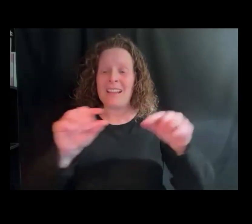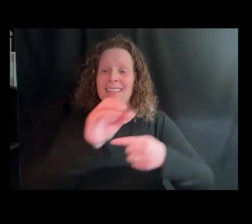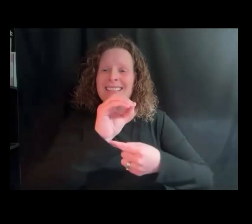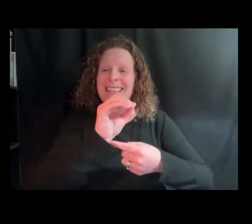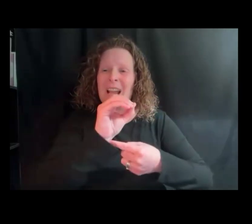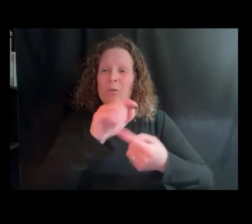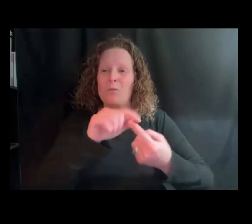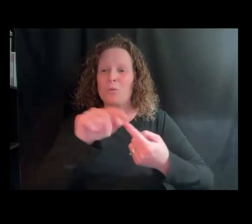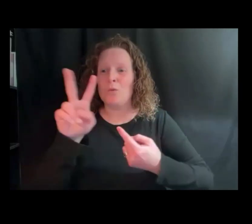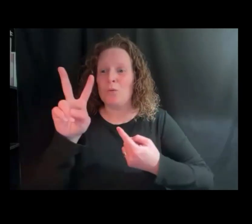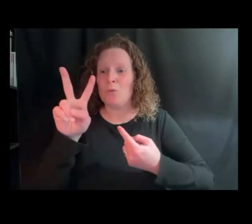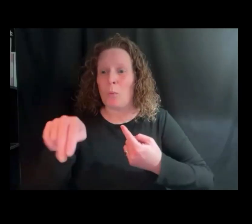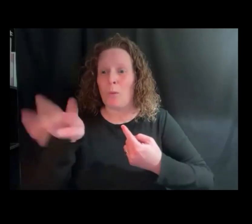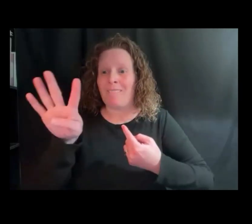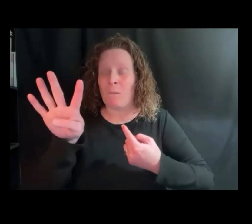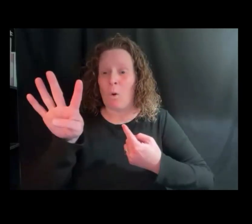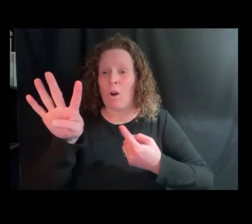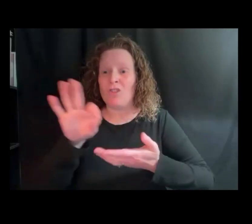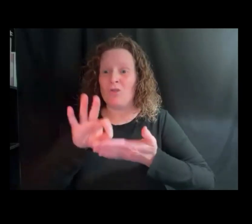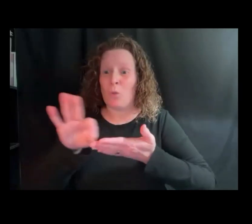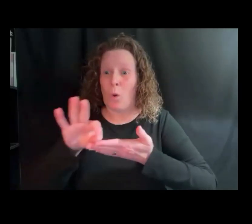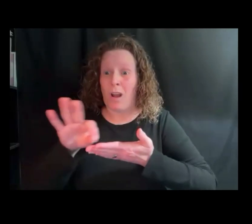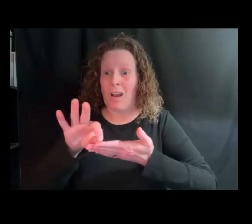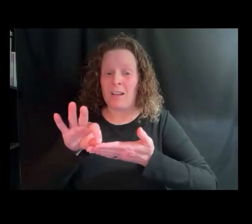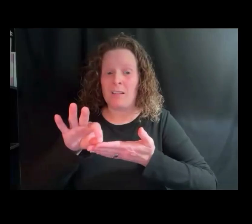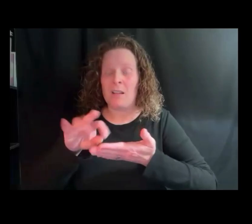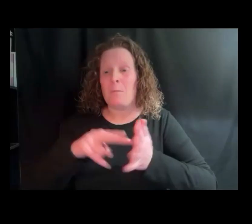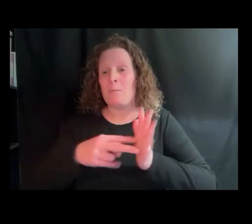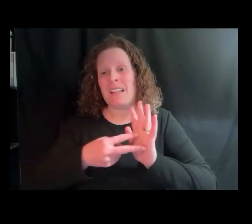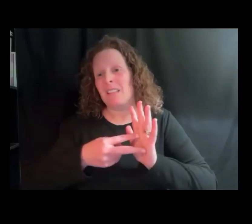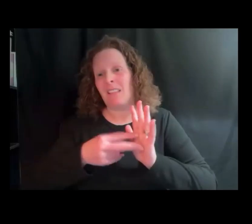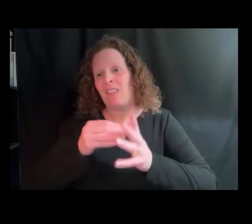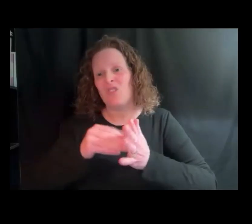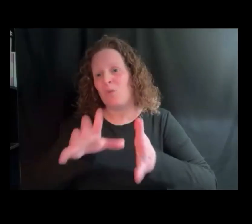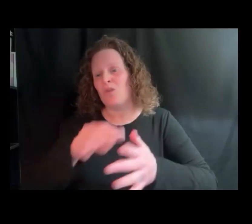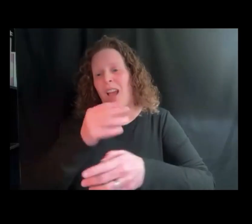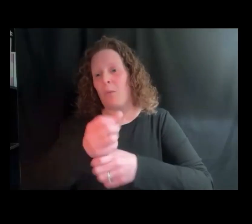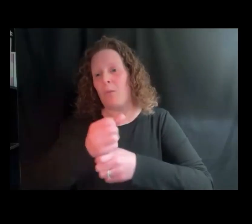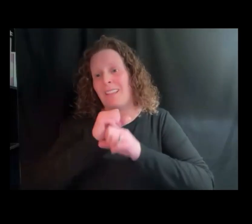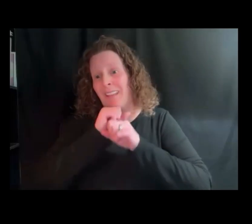you'll see this gray line that says zero to 2.4.